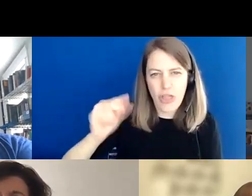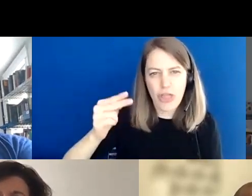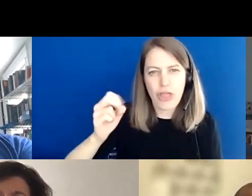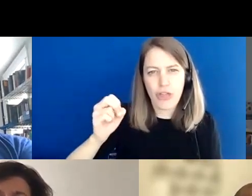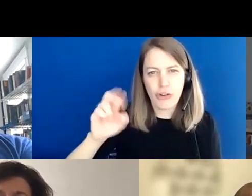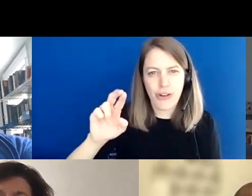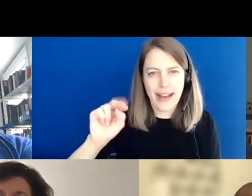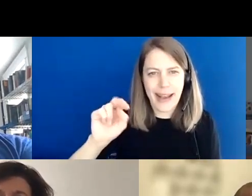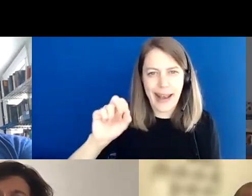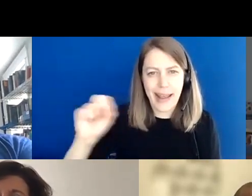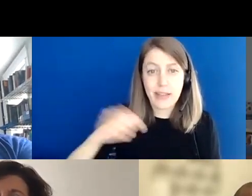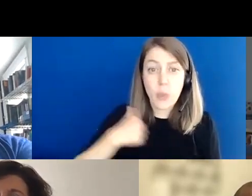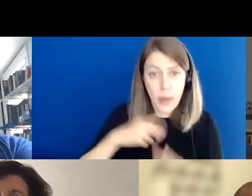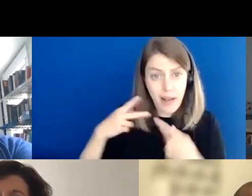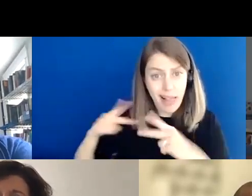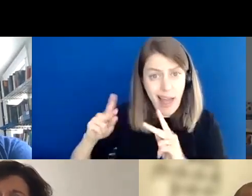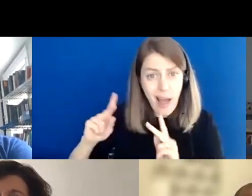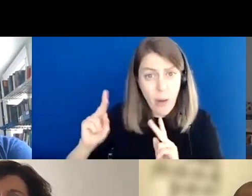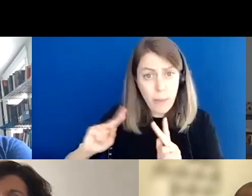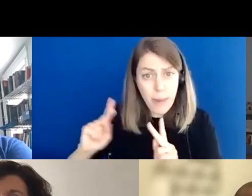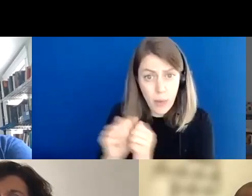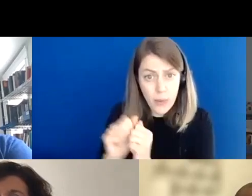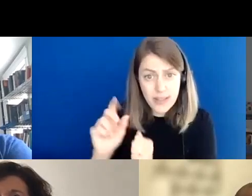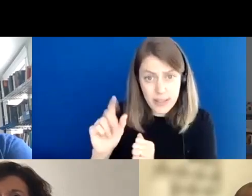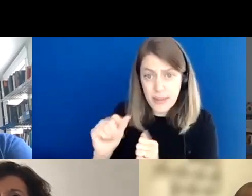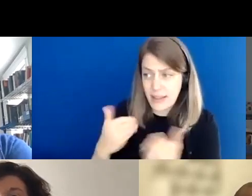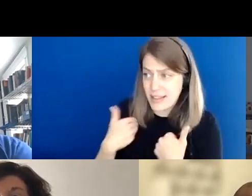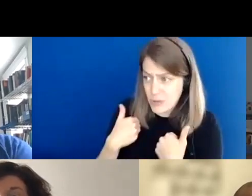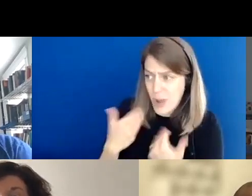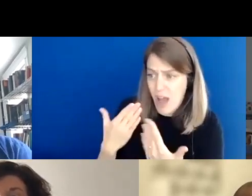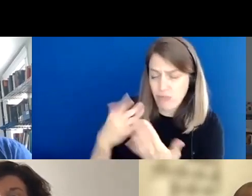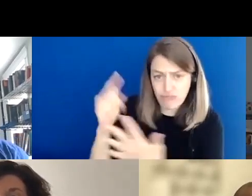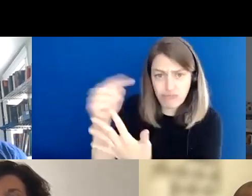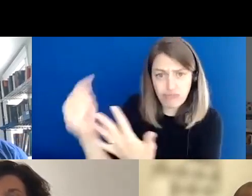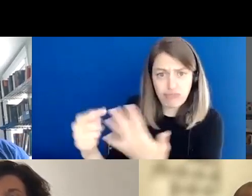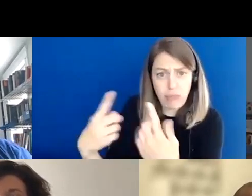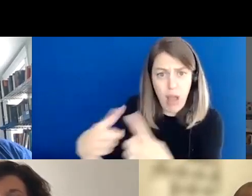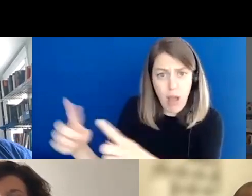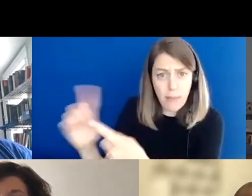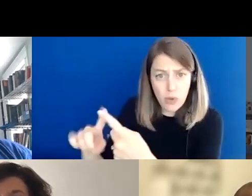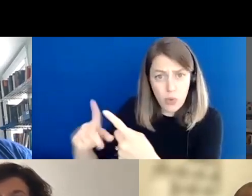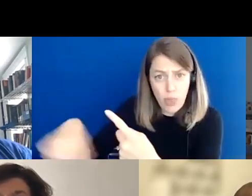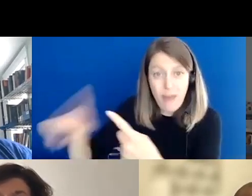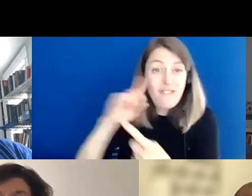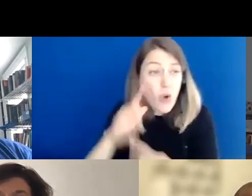disabilities that we would never tolerate for any other population.